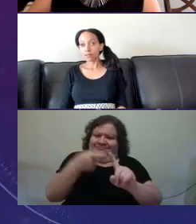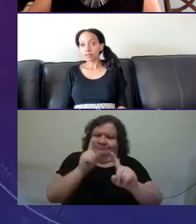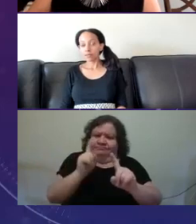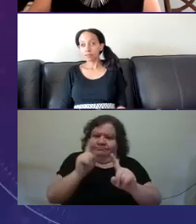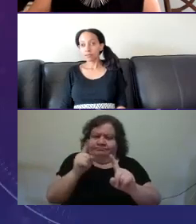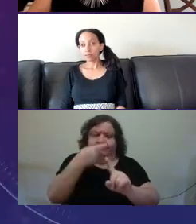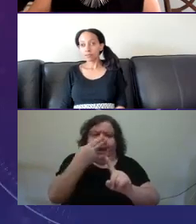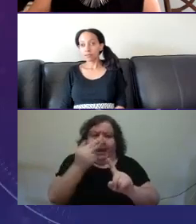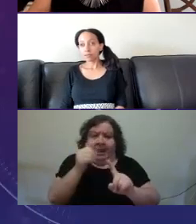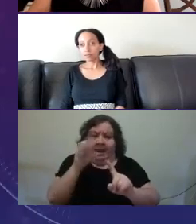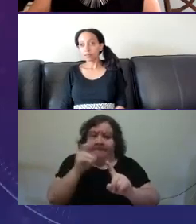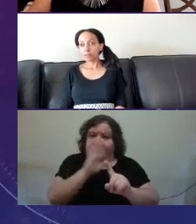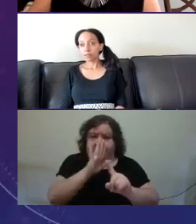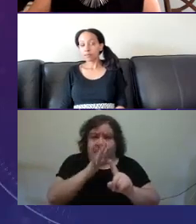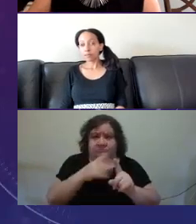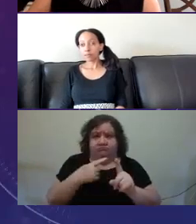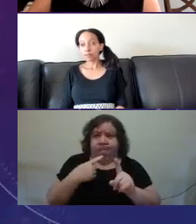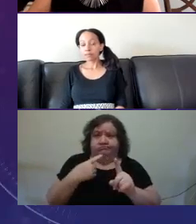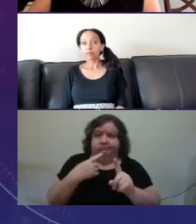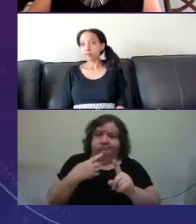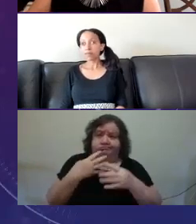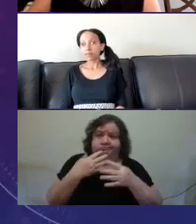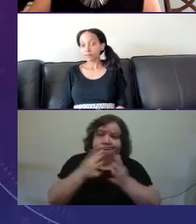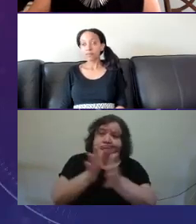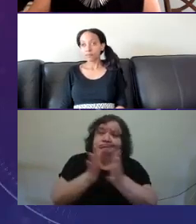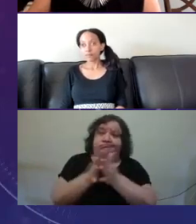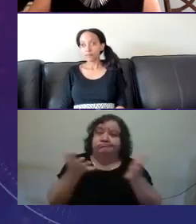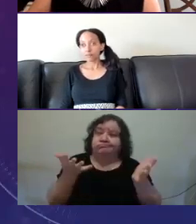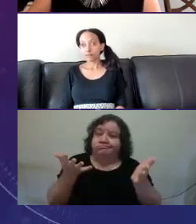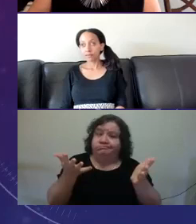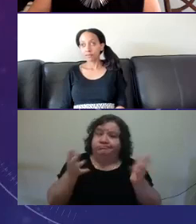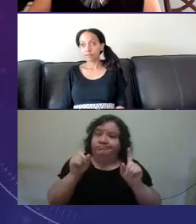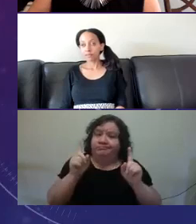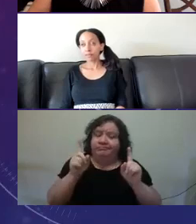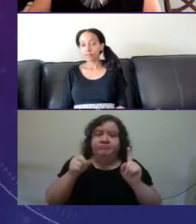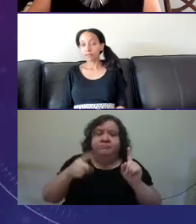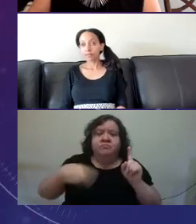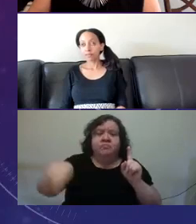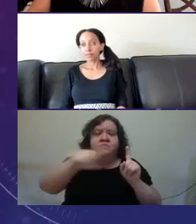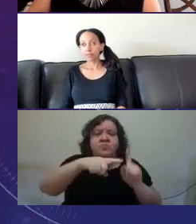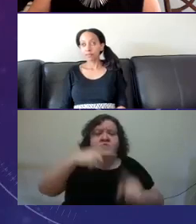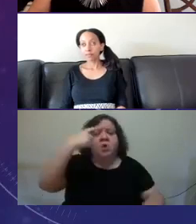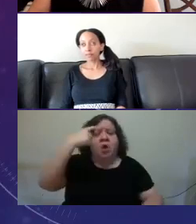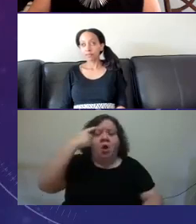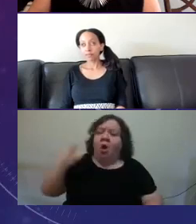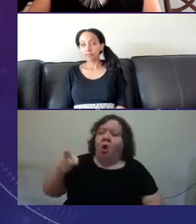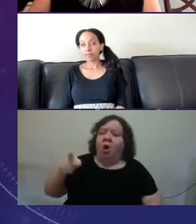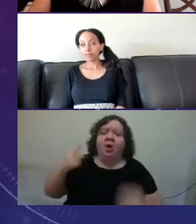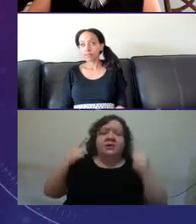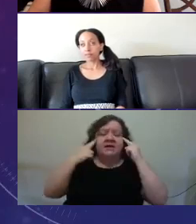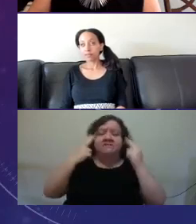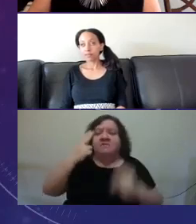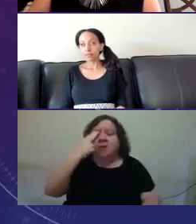was a word that is so powerful advocacy to advocate for your rights to help